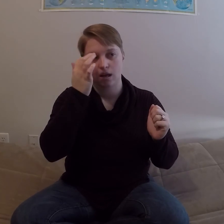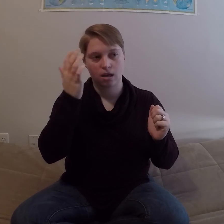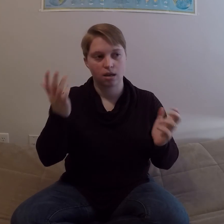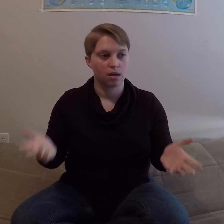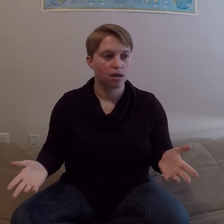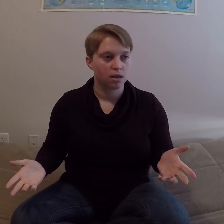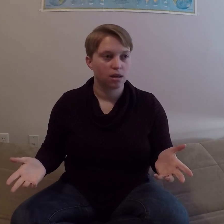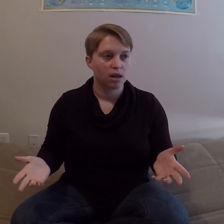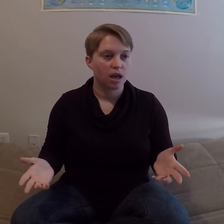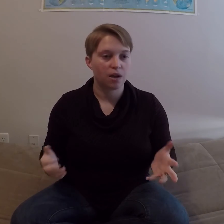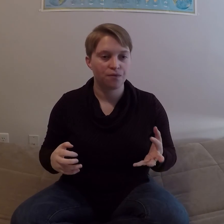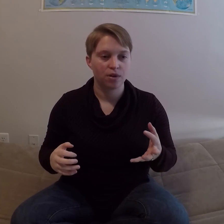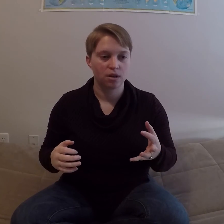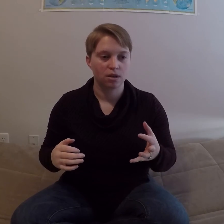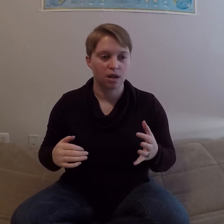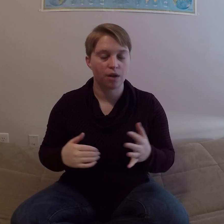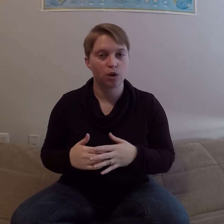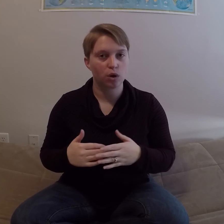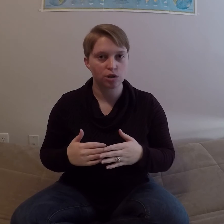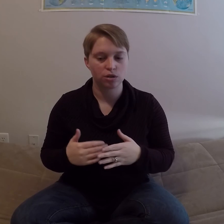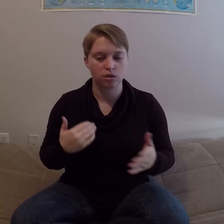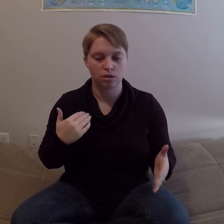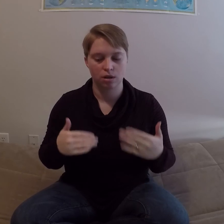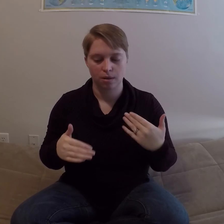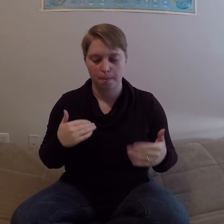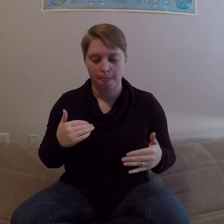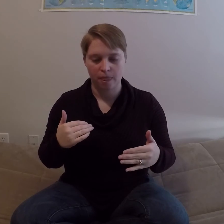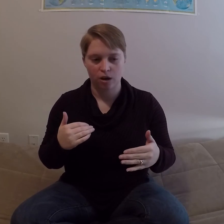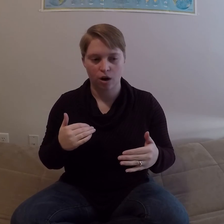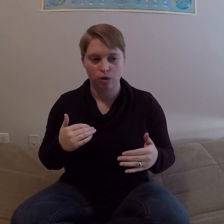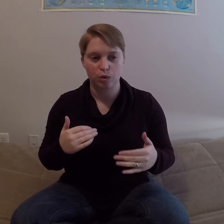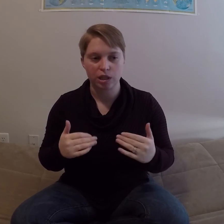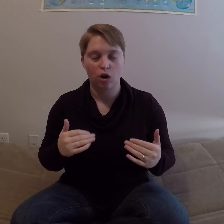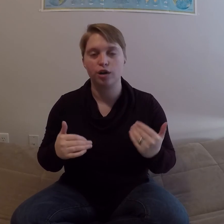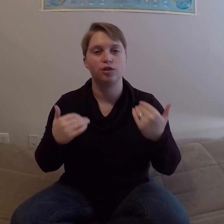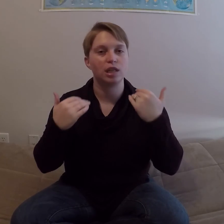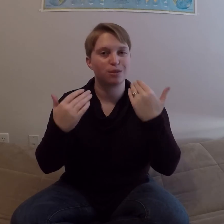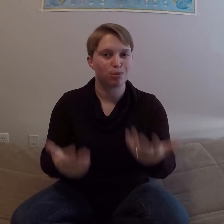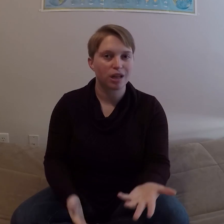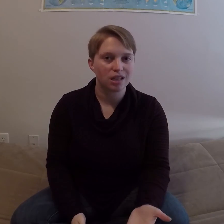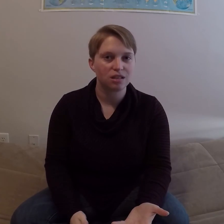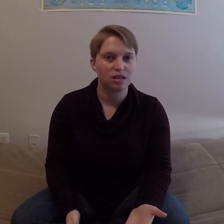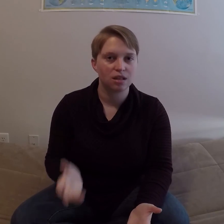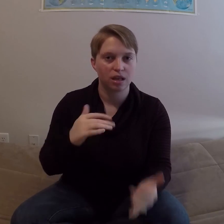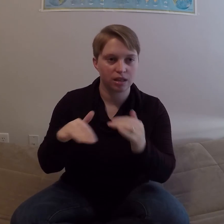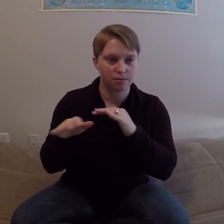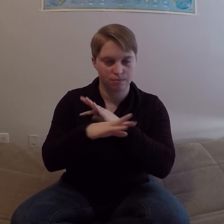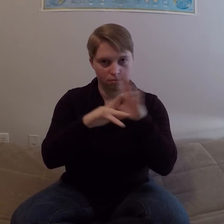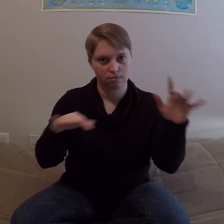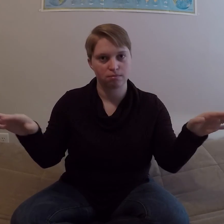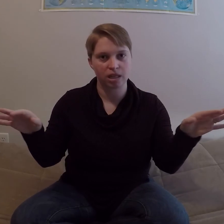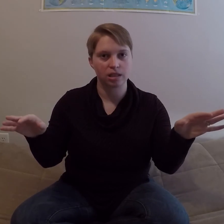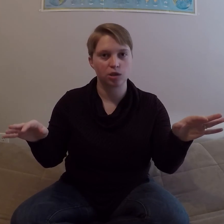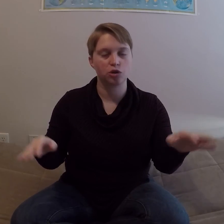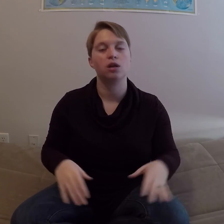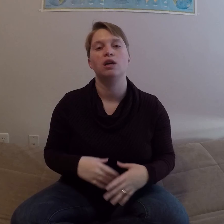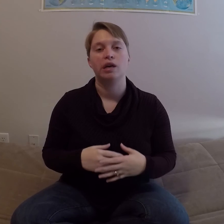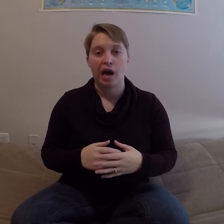If the questions are really hard to explain in the message,